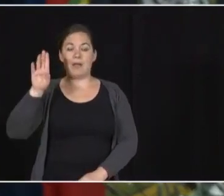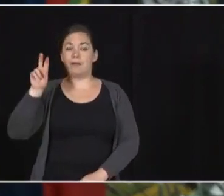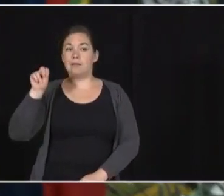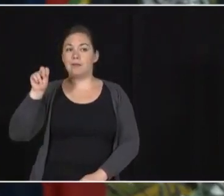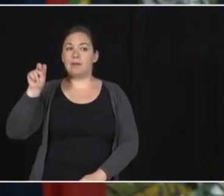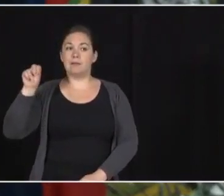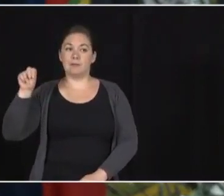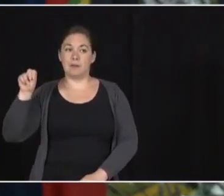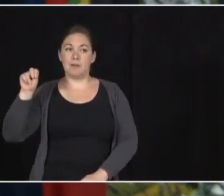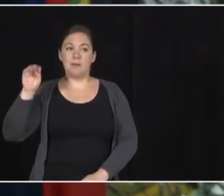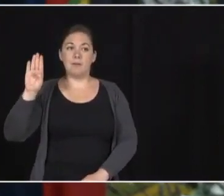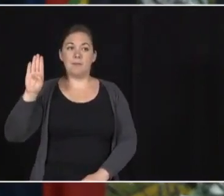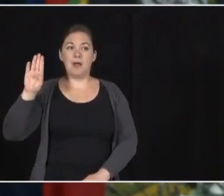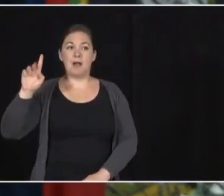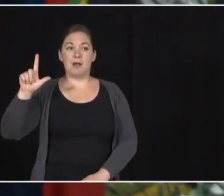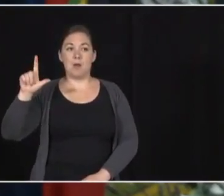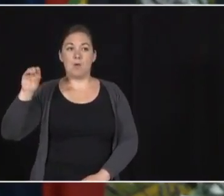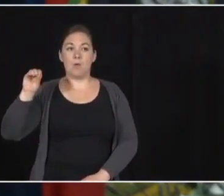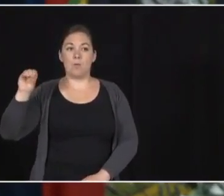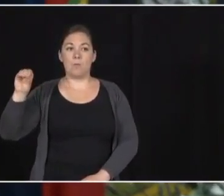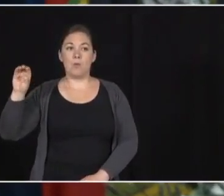Good afternoon.